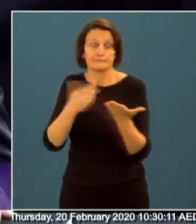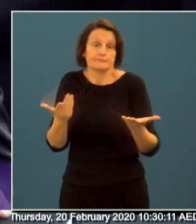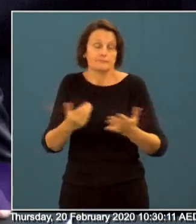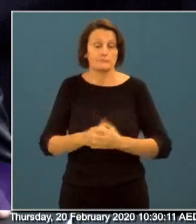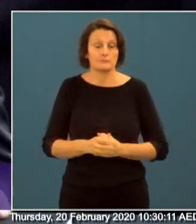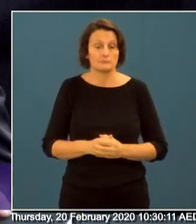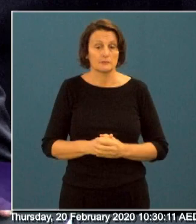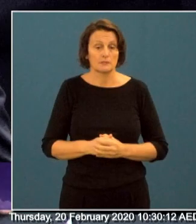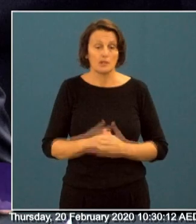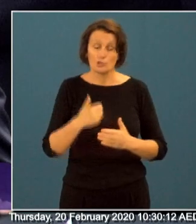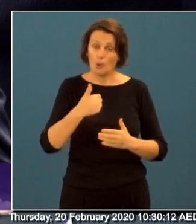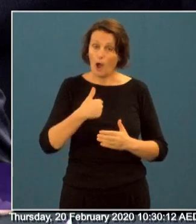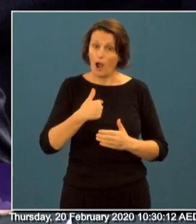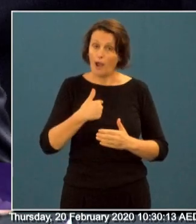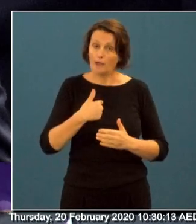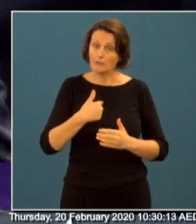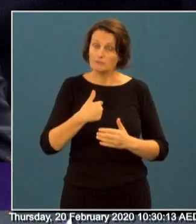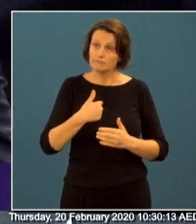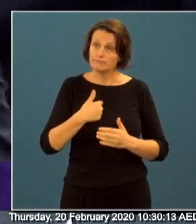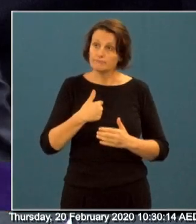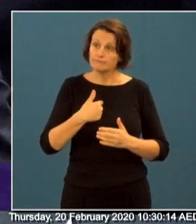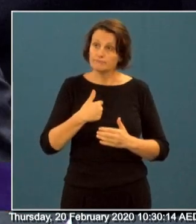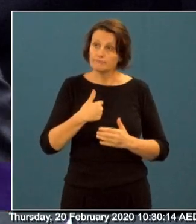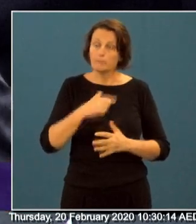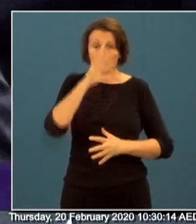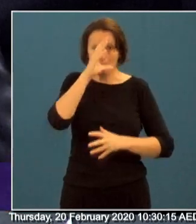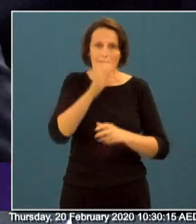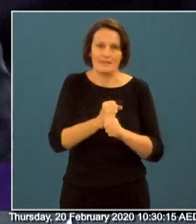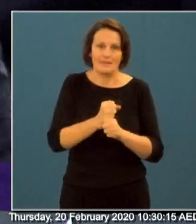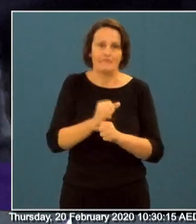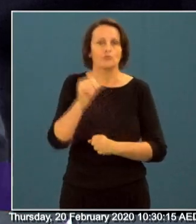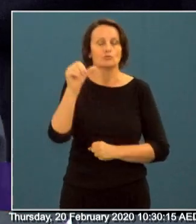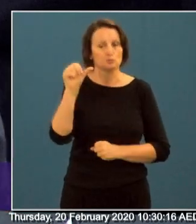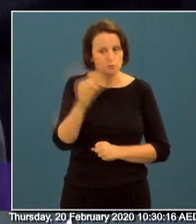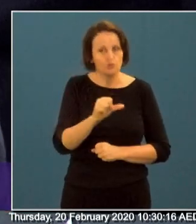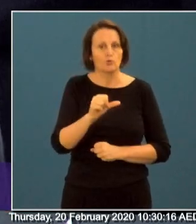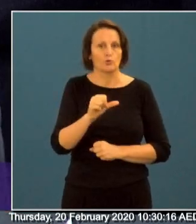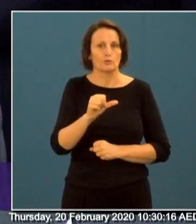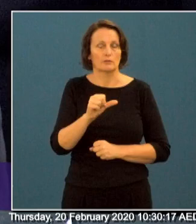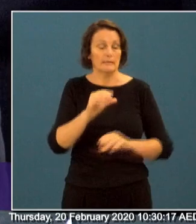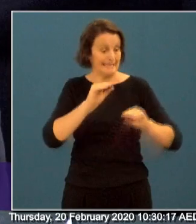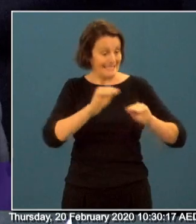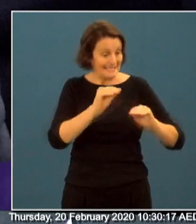I strongly support approaches to the undergraduate training, sure,